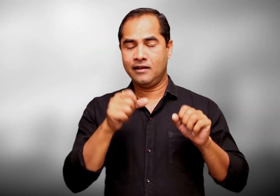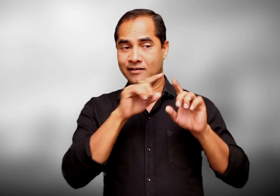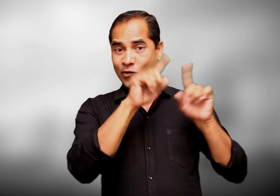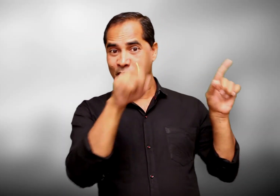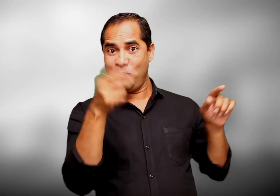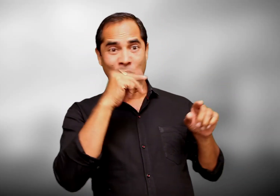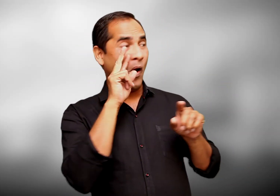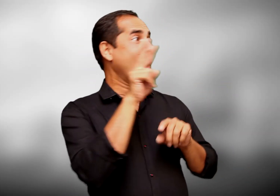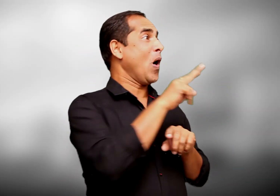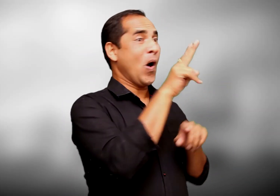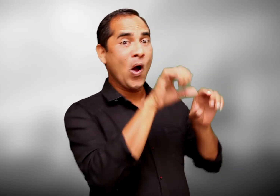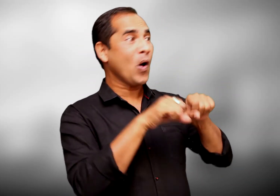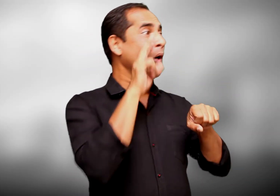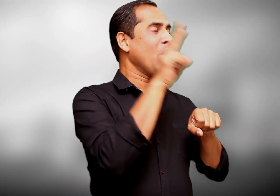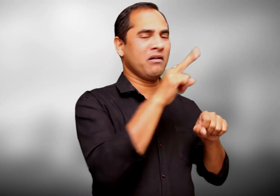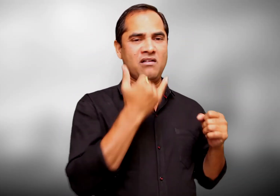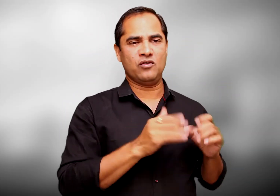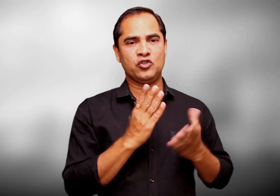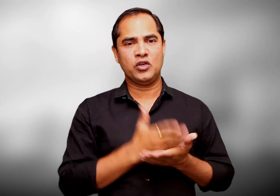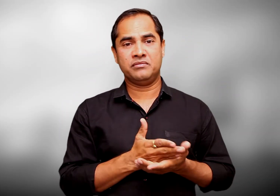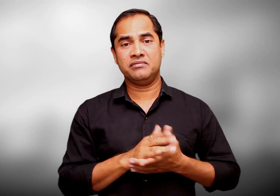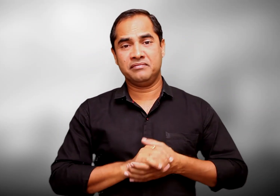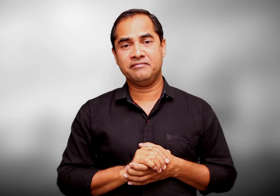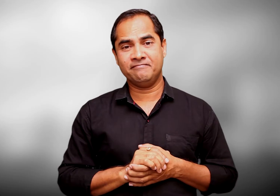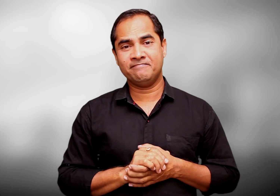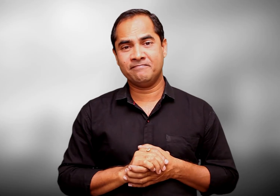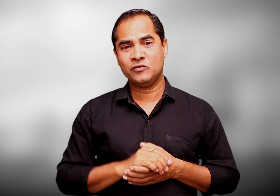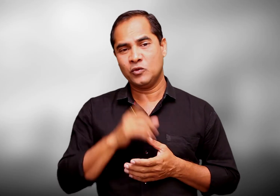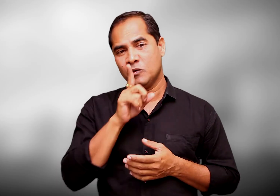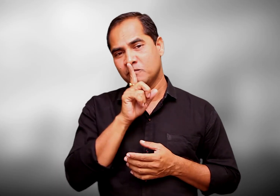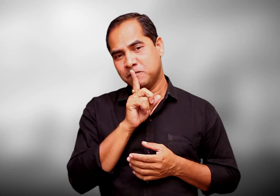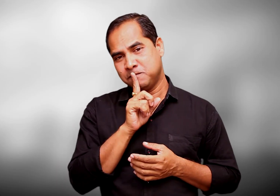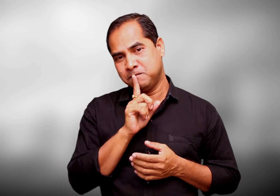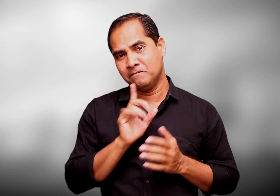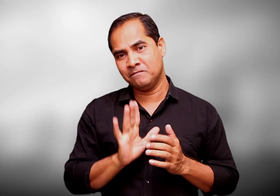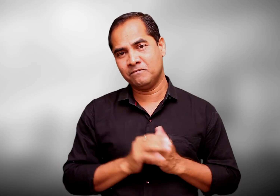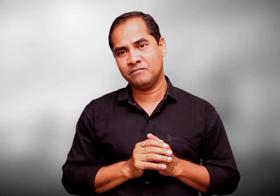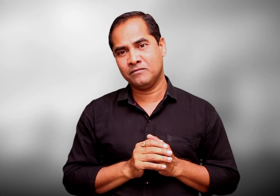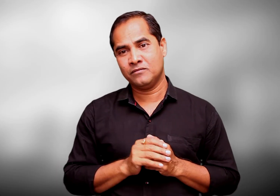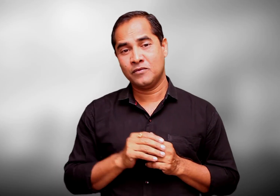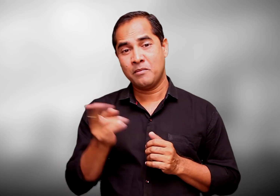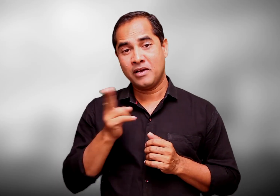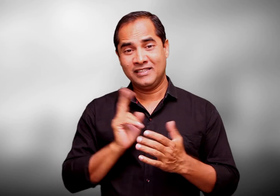wanted to look out the window.